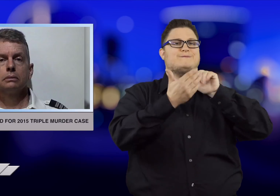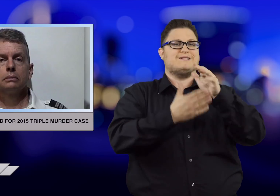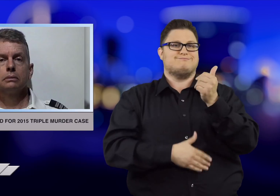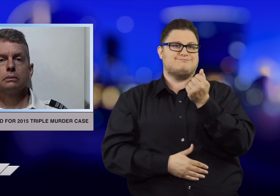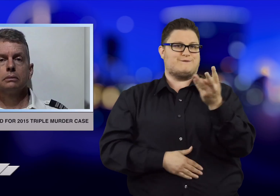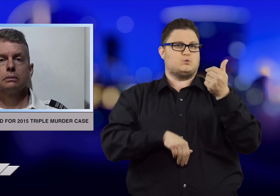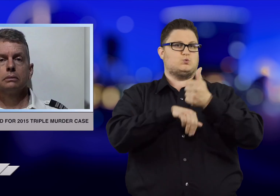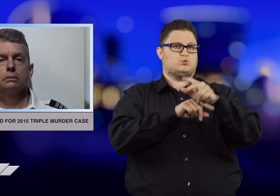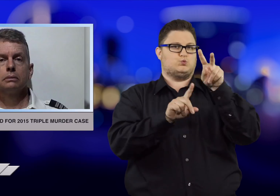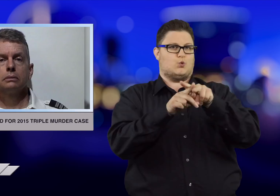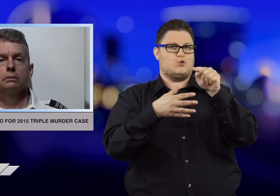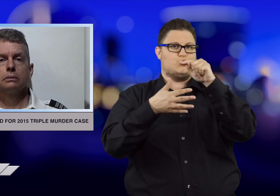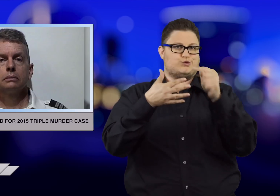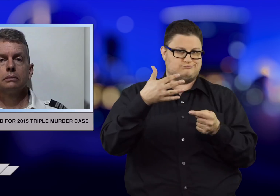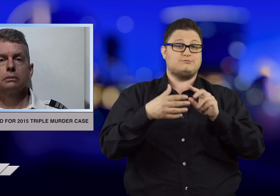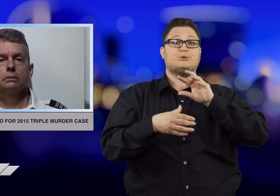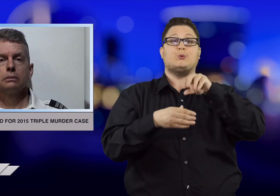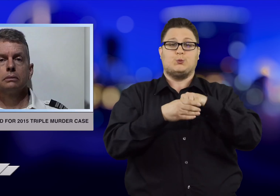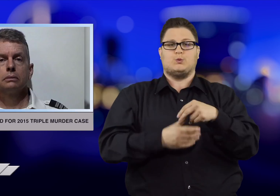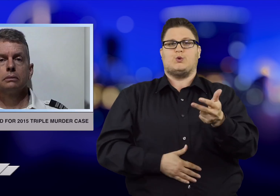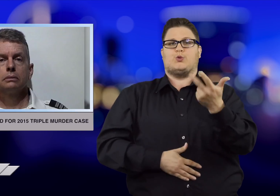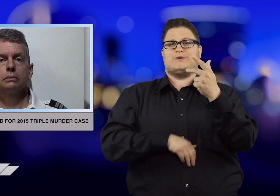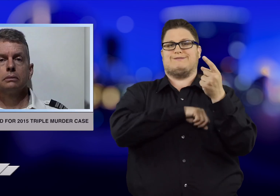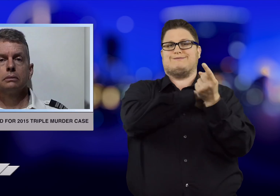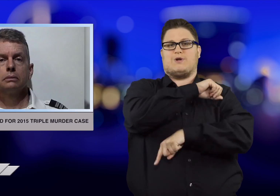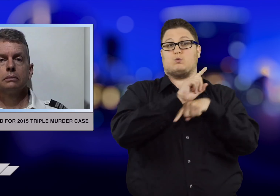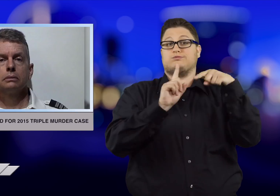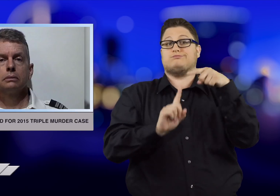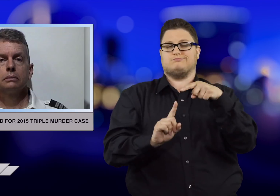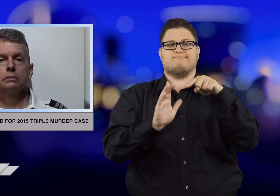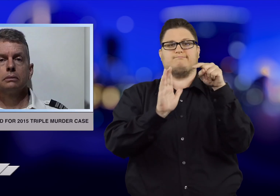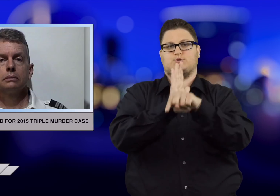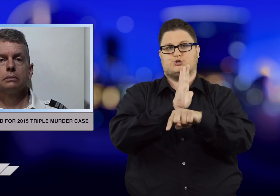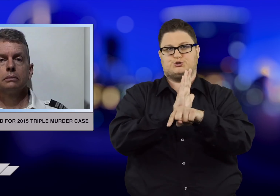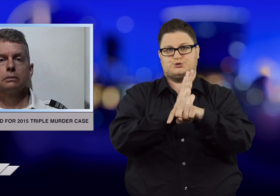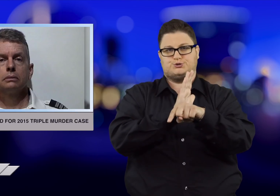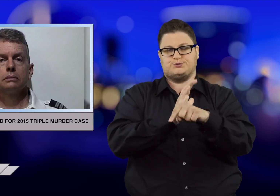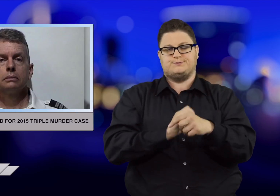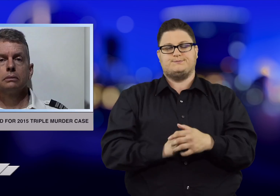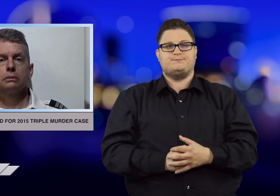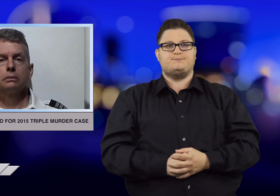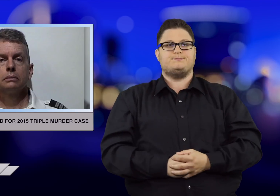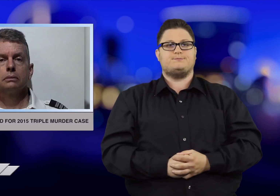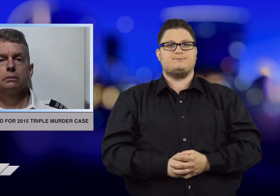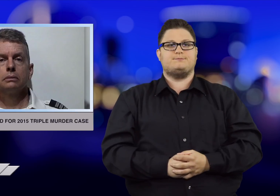Martin is facing several charges including three counts of murder.